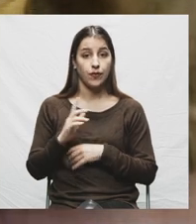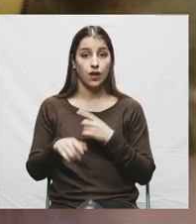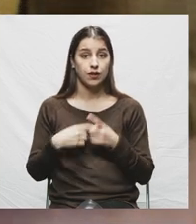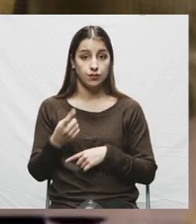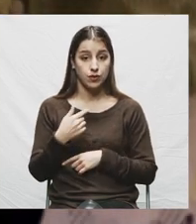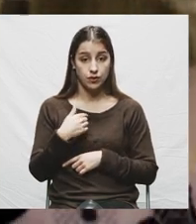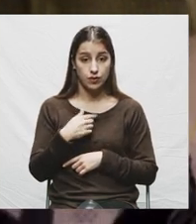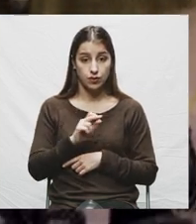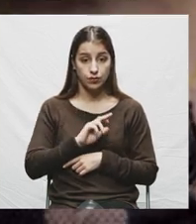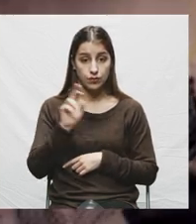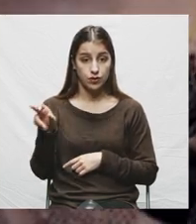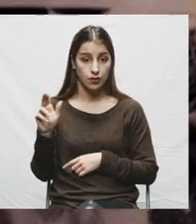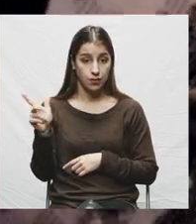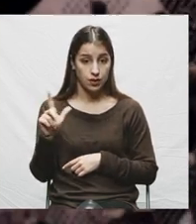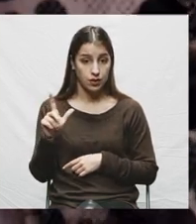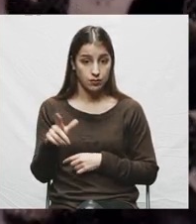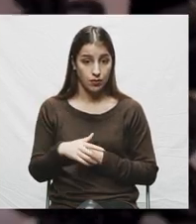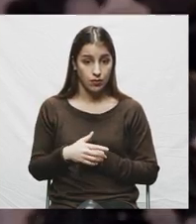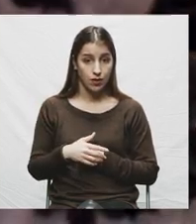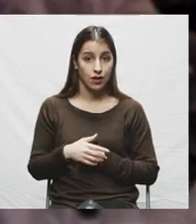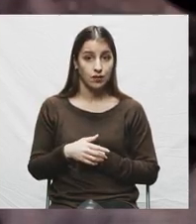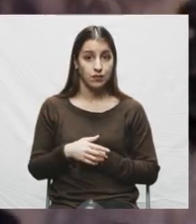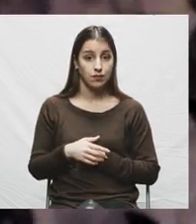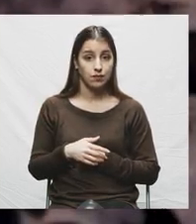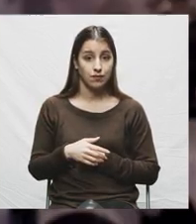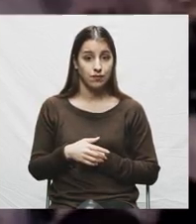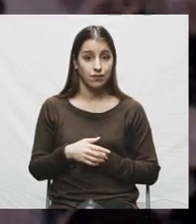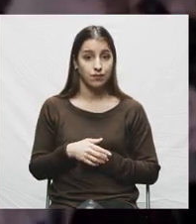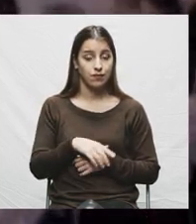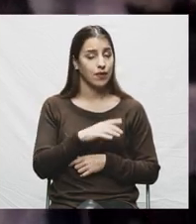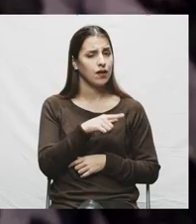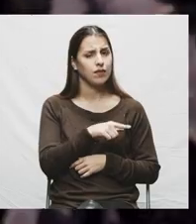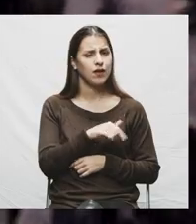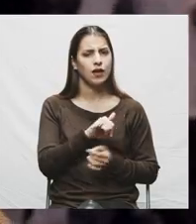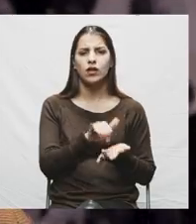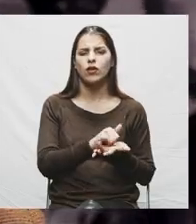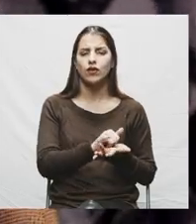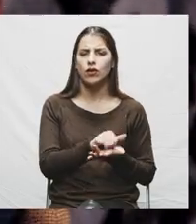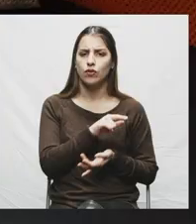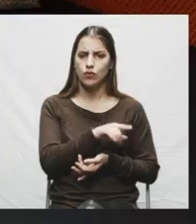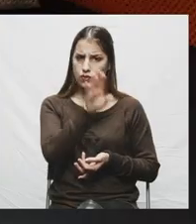And then I had to come back to Lisbon… [Ana] — Yes, but. Wait a minute. I’m going fast! — In New York,